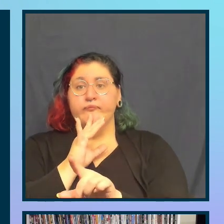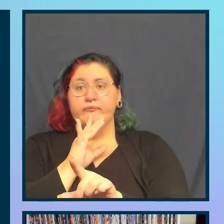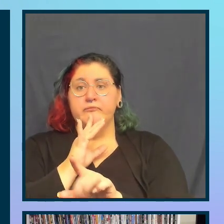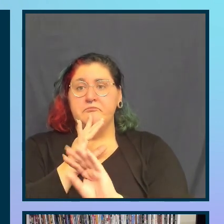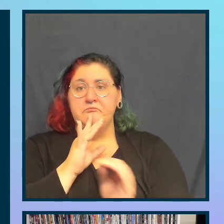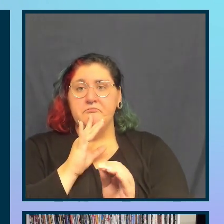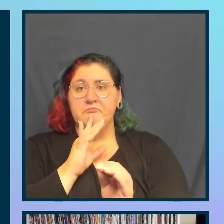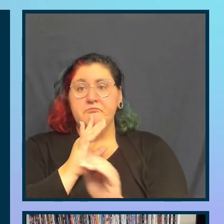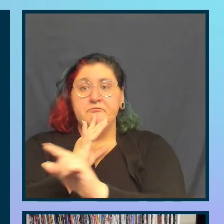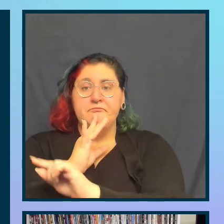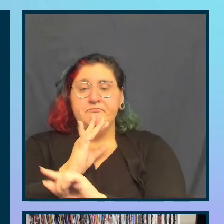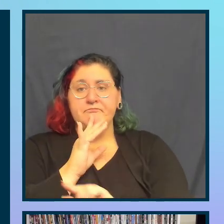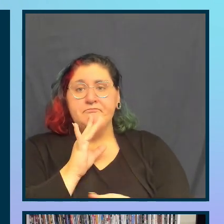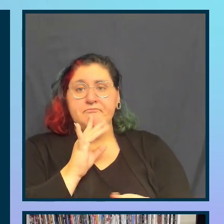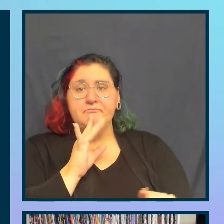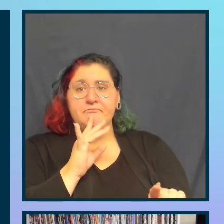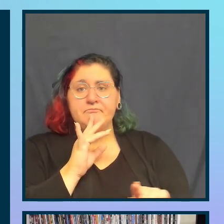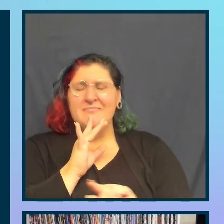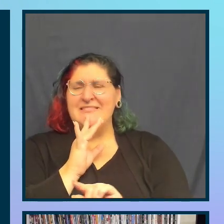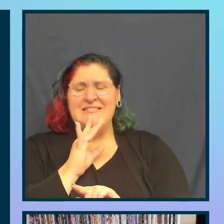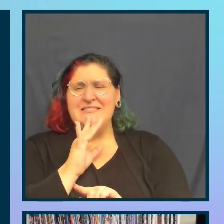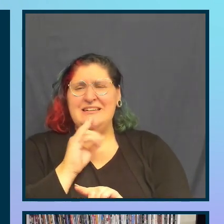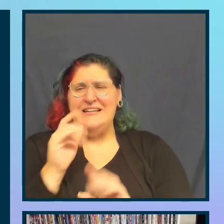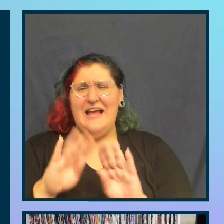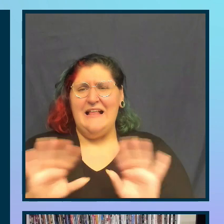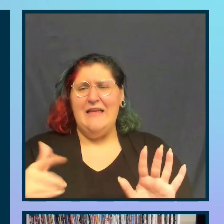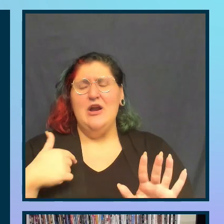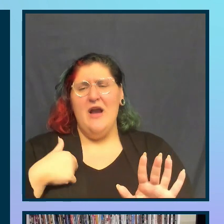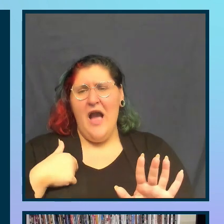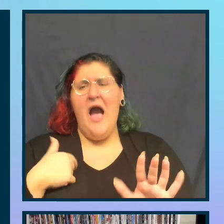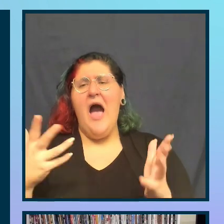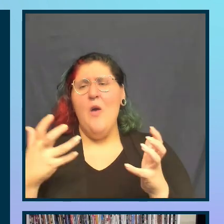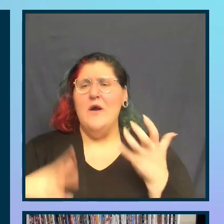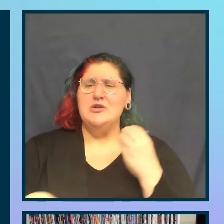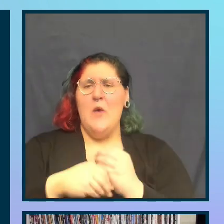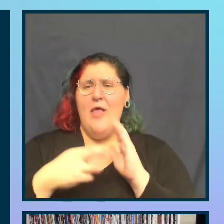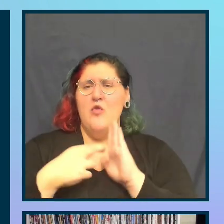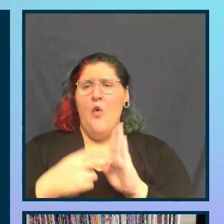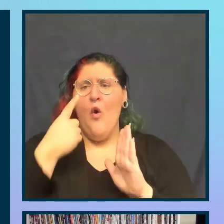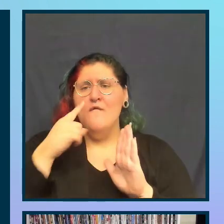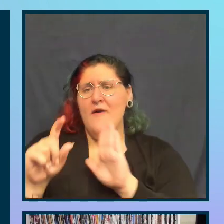I had the visual affordance of the icon indicating the controls intended purpose, but without a role and a name,